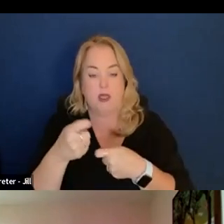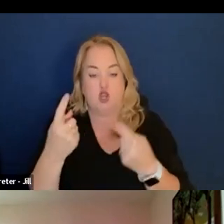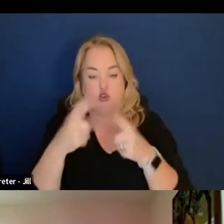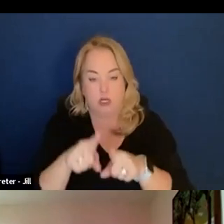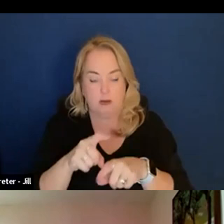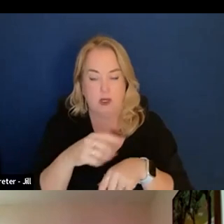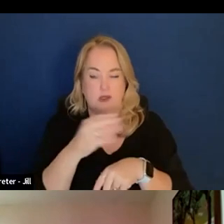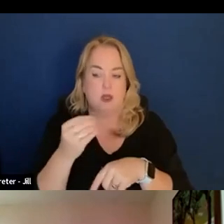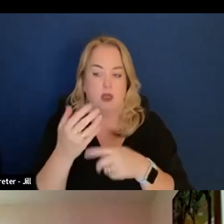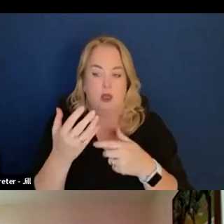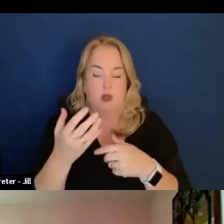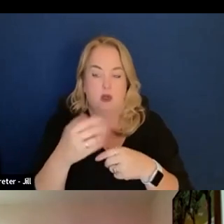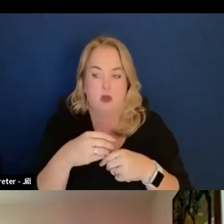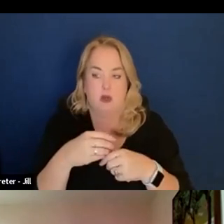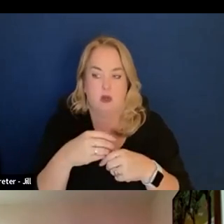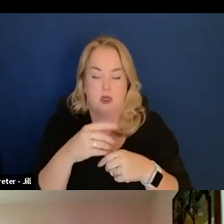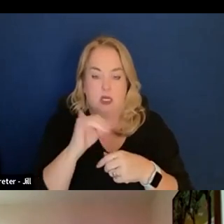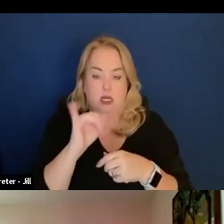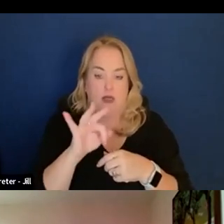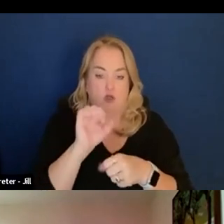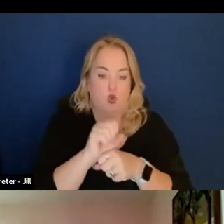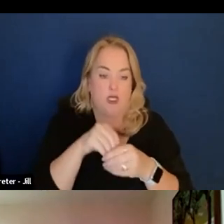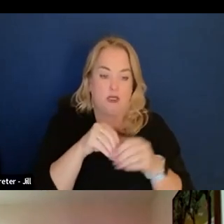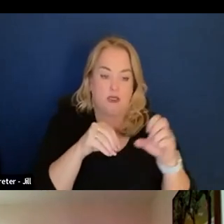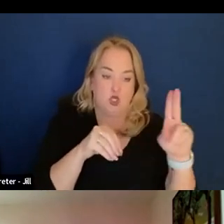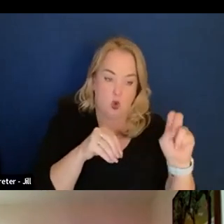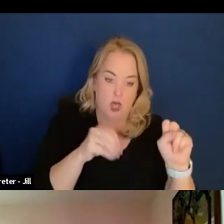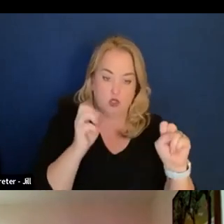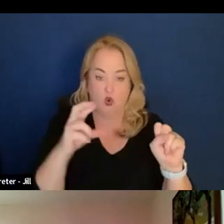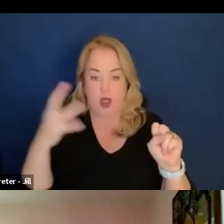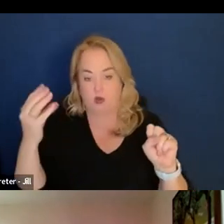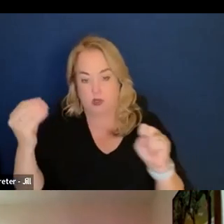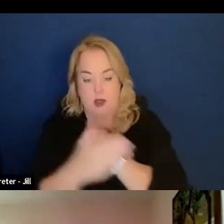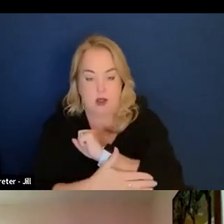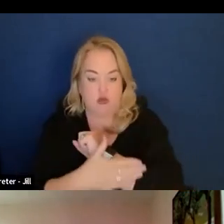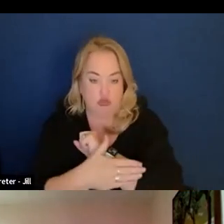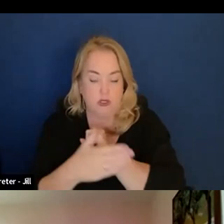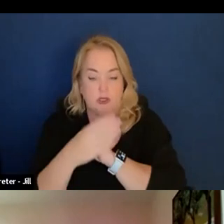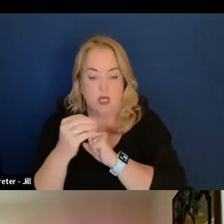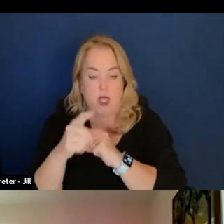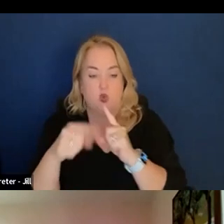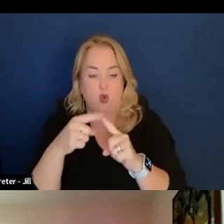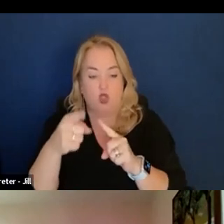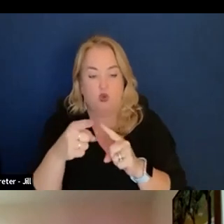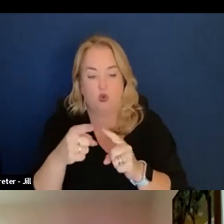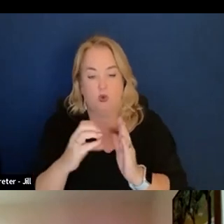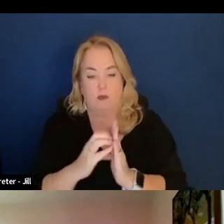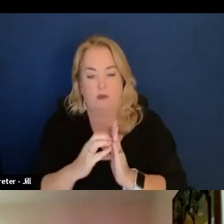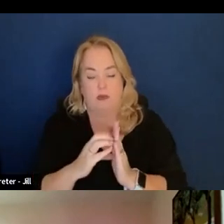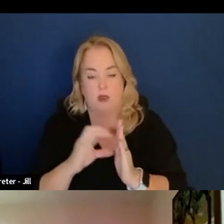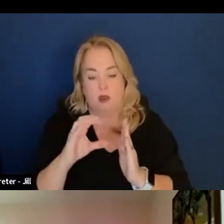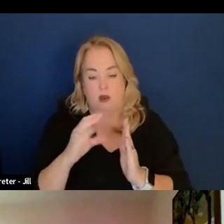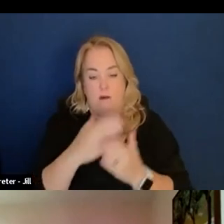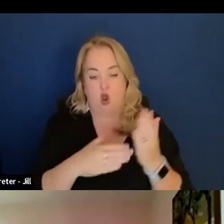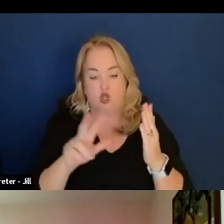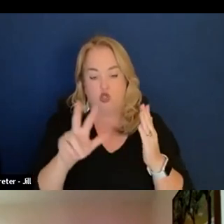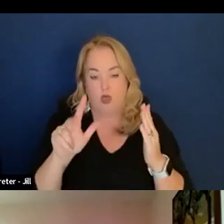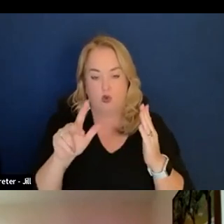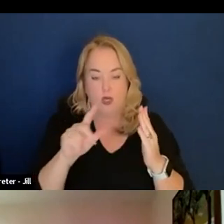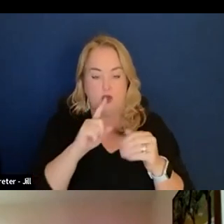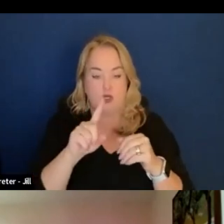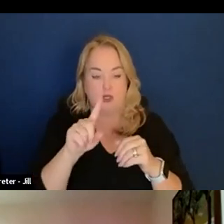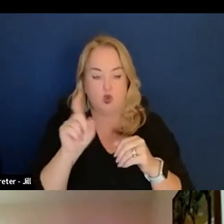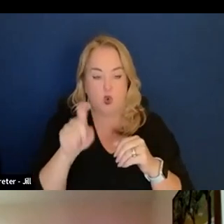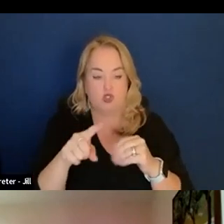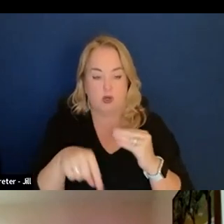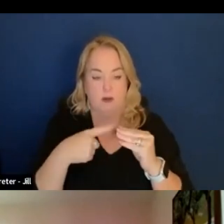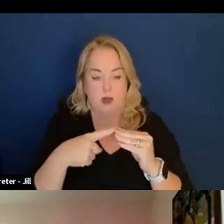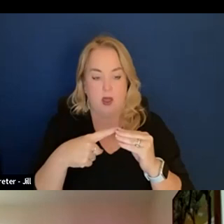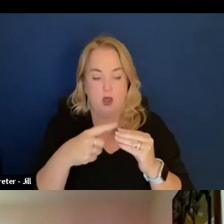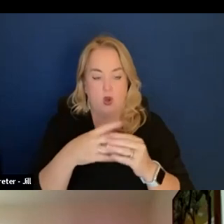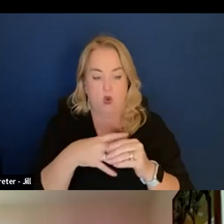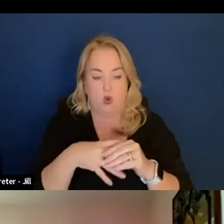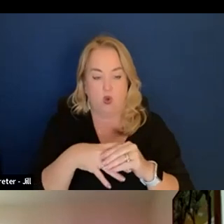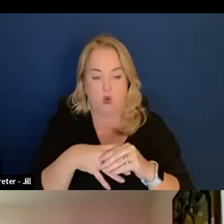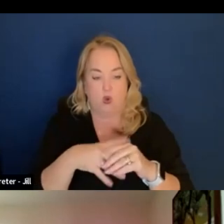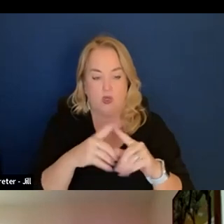And then once you got to FAR Part 23, there are different questions and different clauses